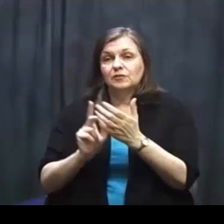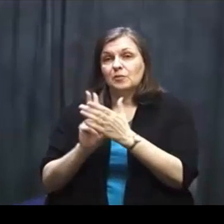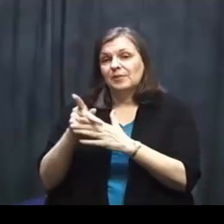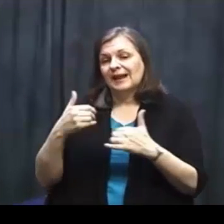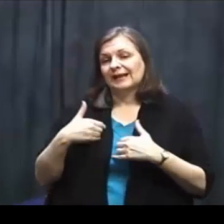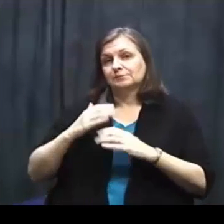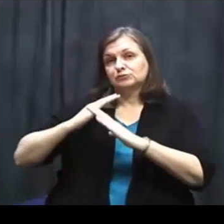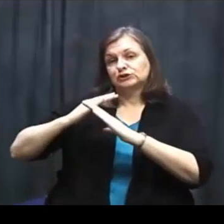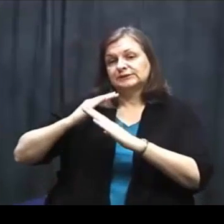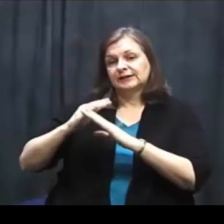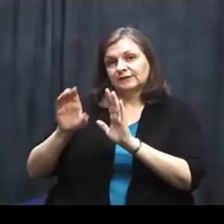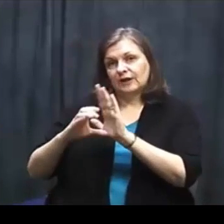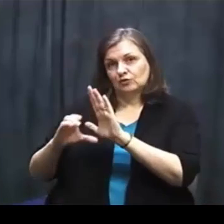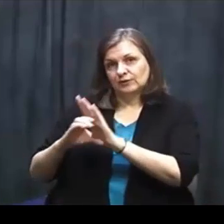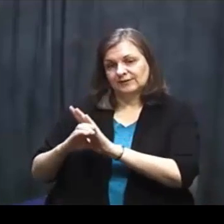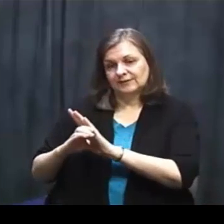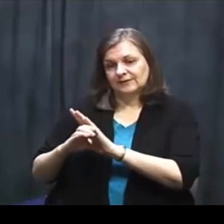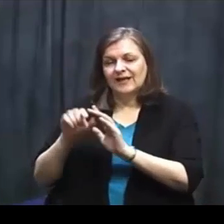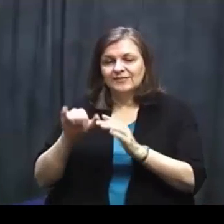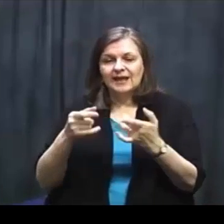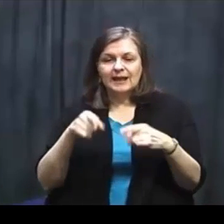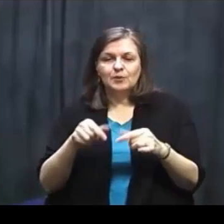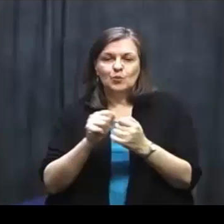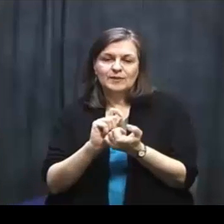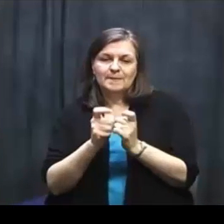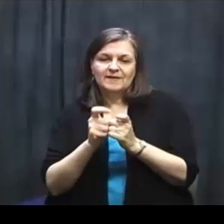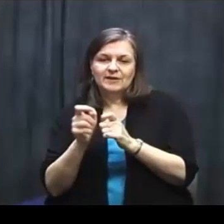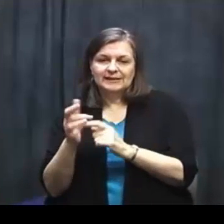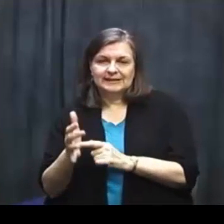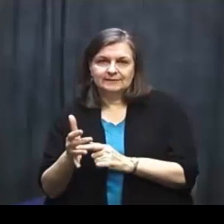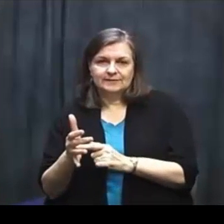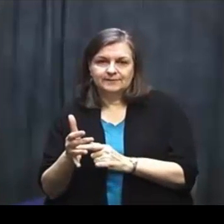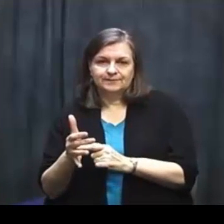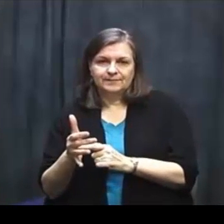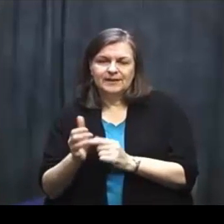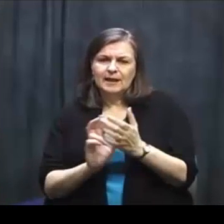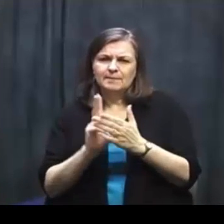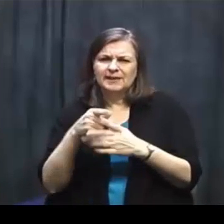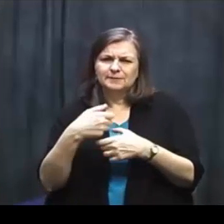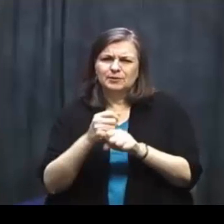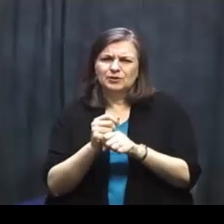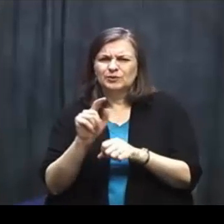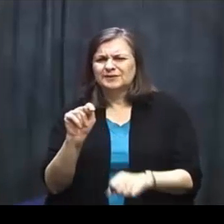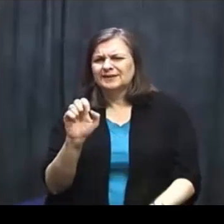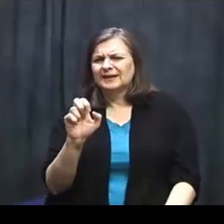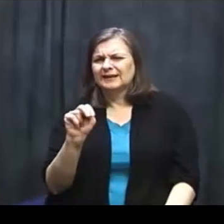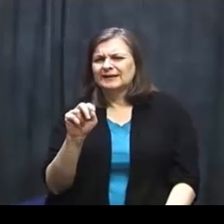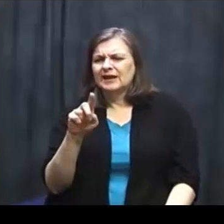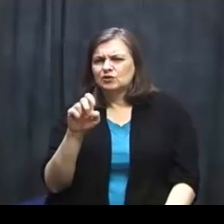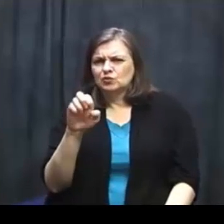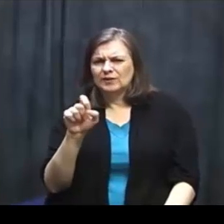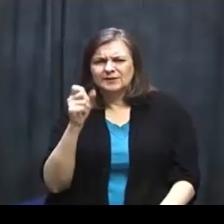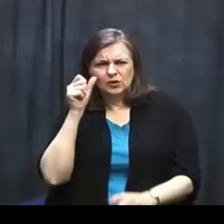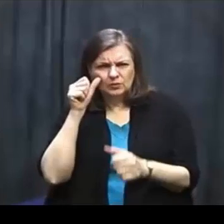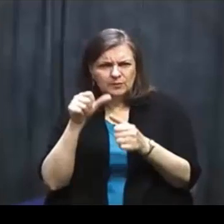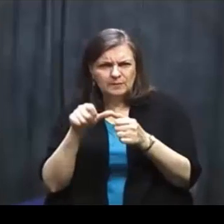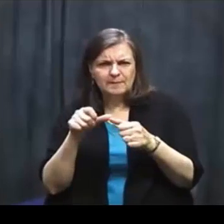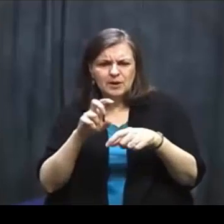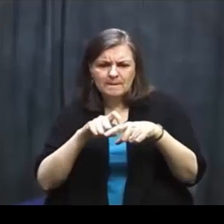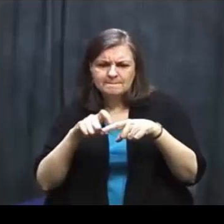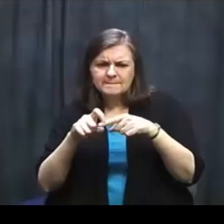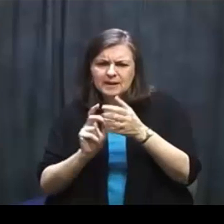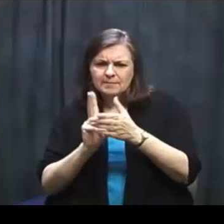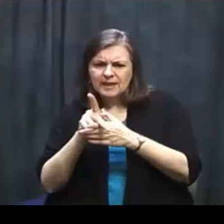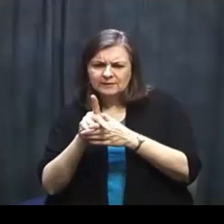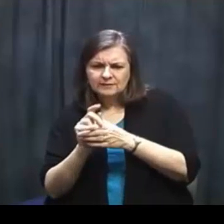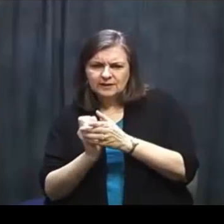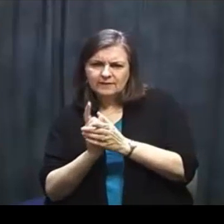and these happen in modified leaves. So, plants produce what we call tendrils. We see this a lot and pea plants and bean plants